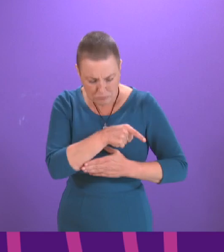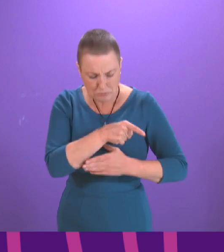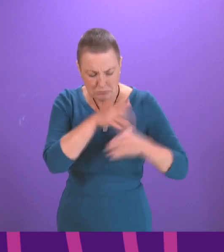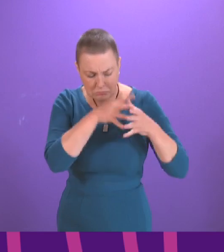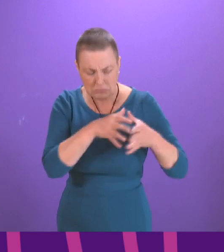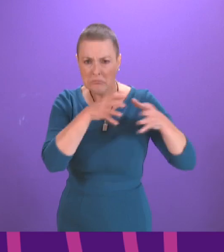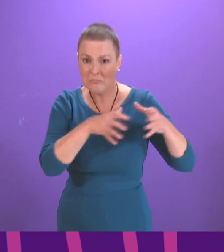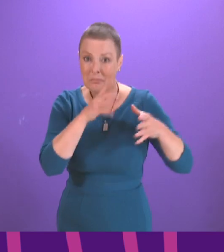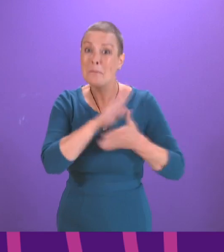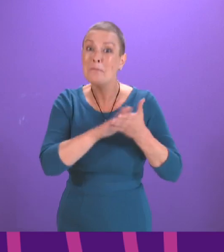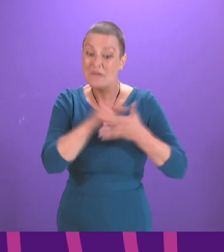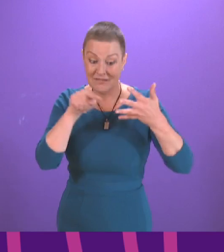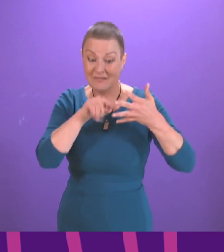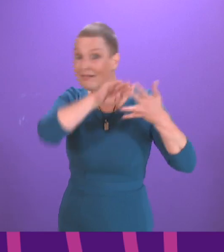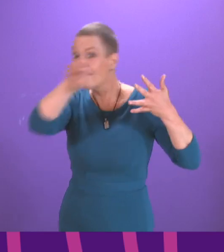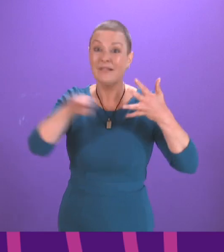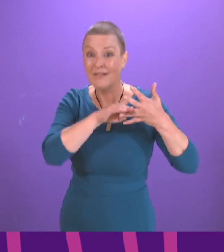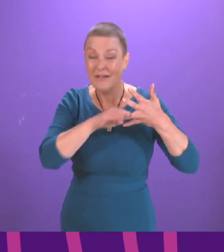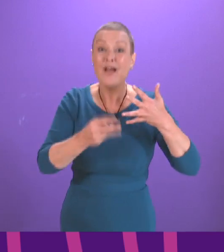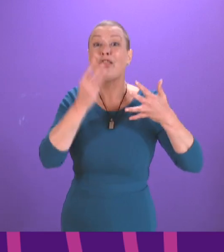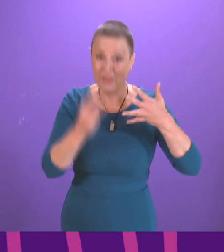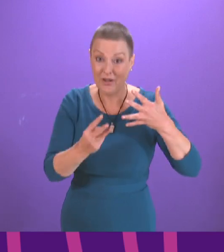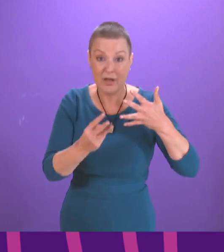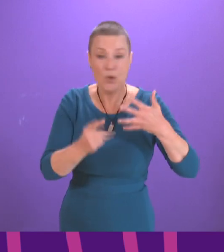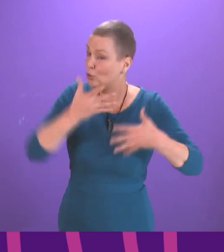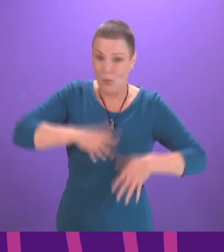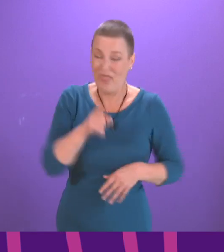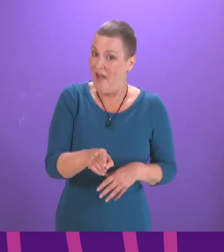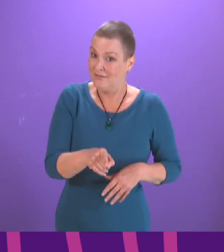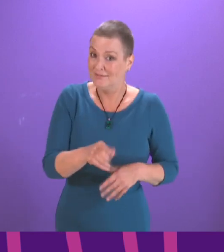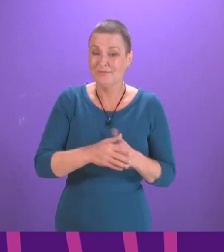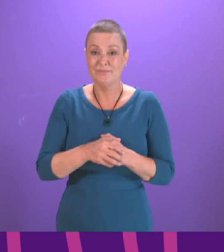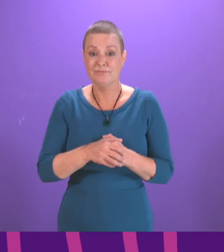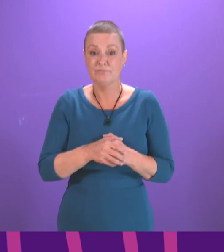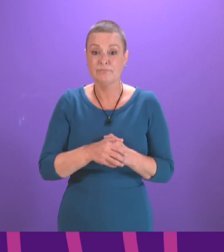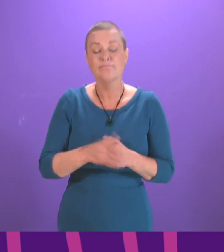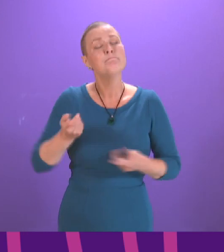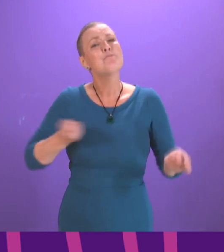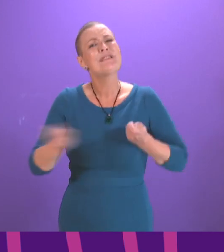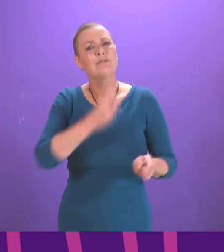level 3 restrictions being applied across all of Tayside is to be avoided.